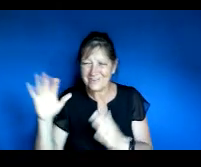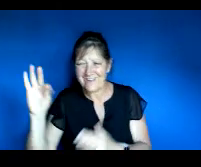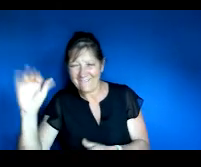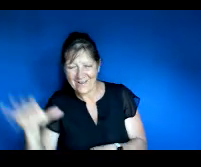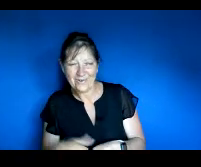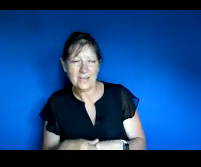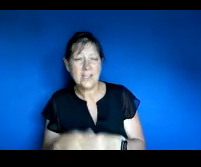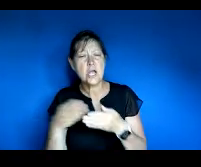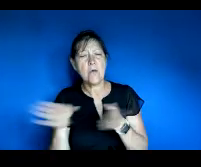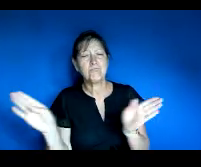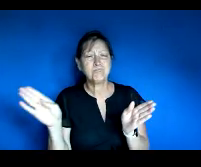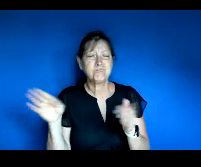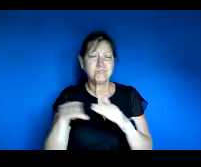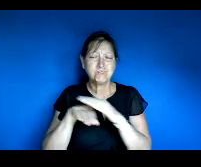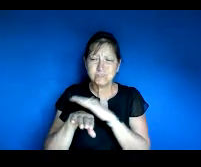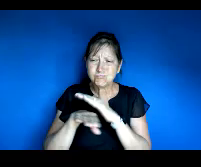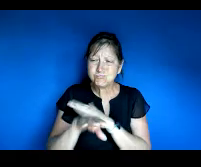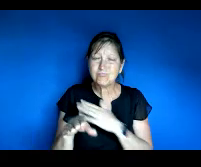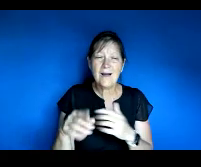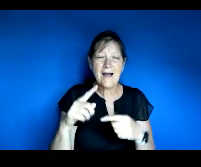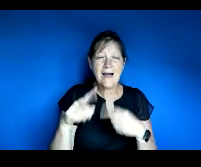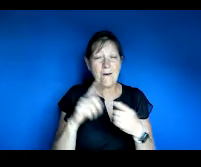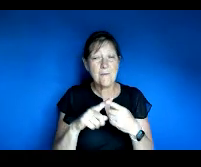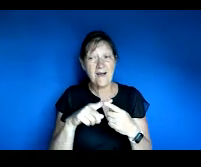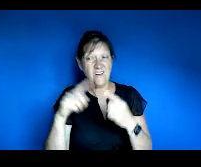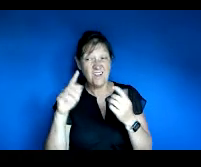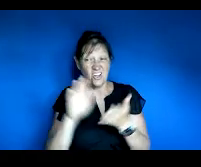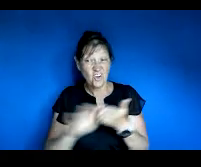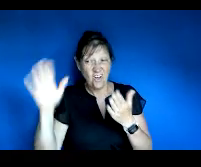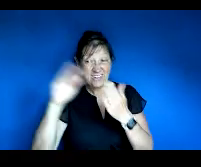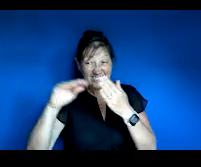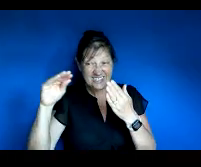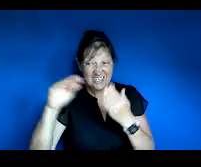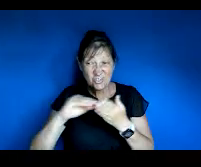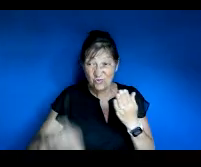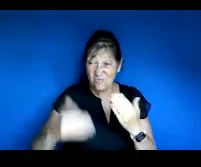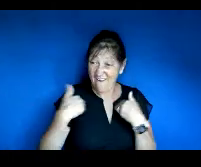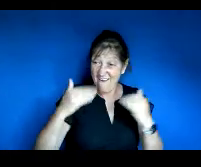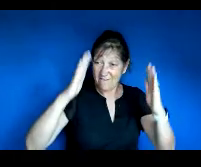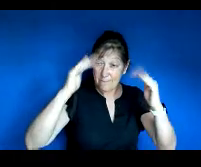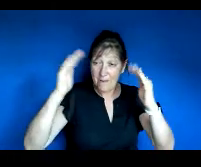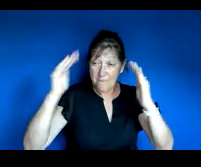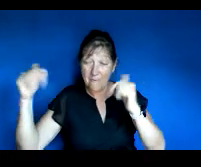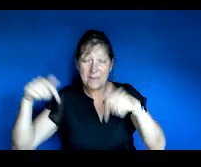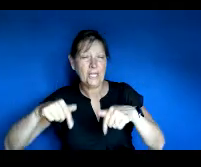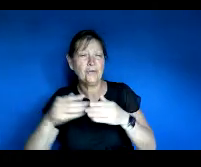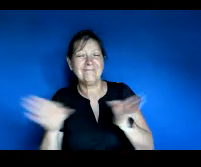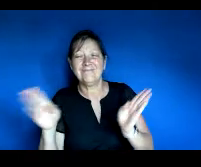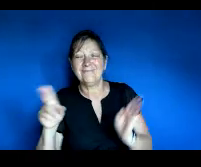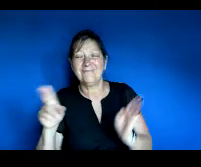about expectations as college students have at UVM, and provide just some advice and the experience